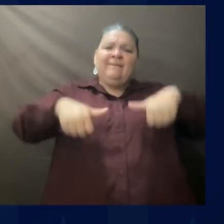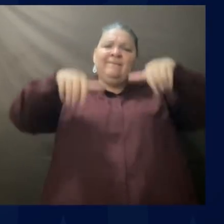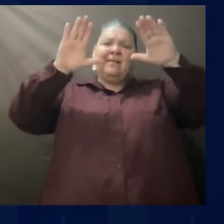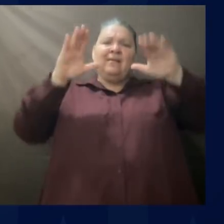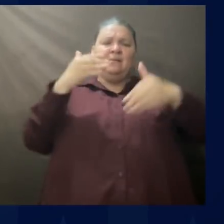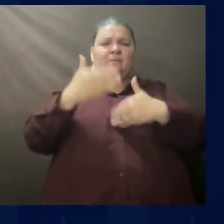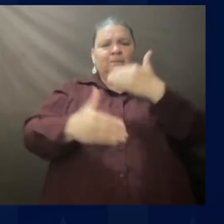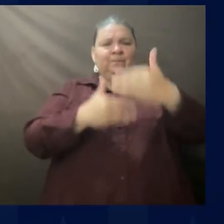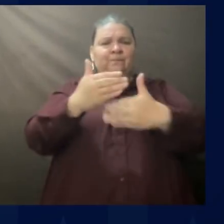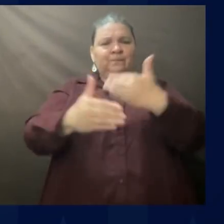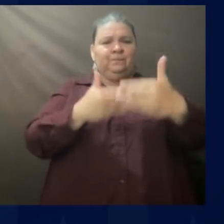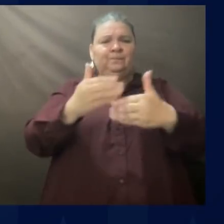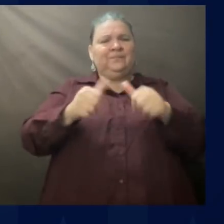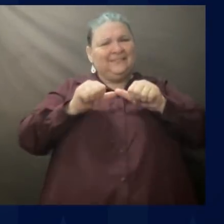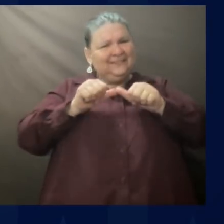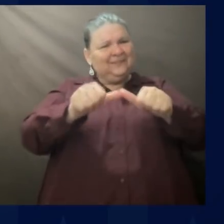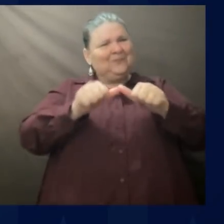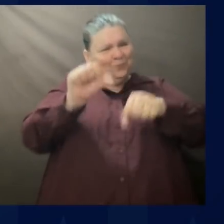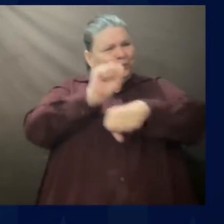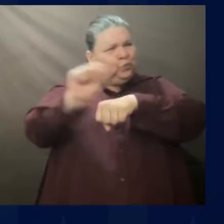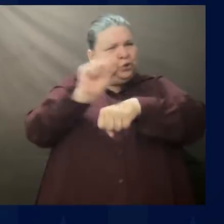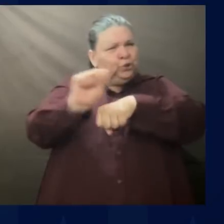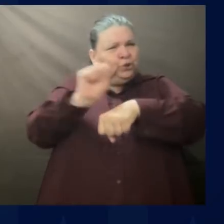and we have not perfected it, but we’ve never stopped trying;